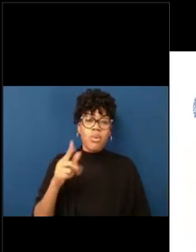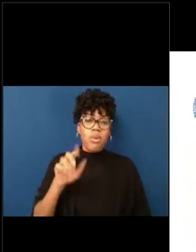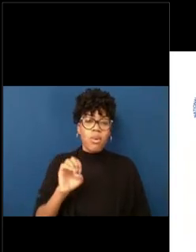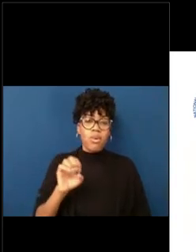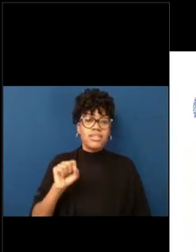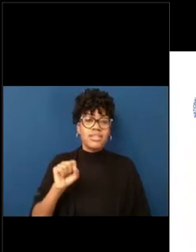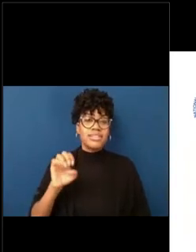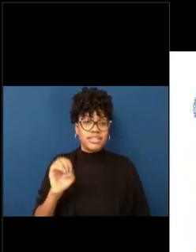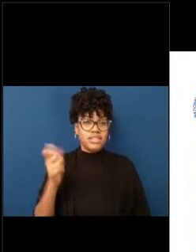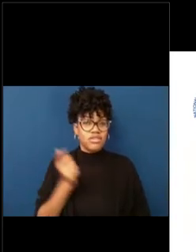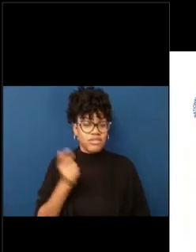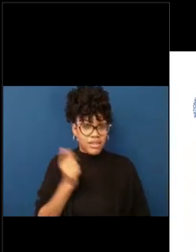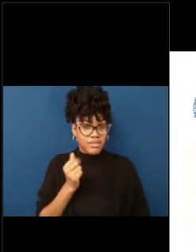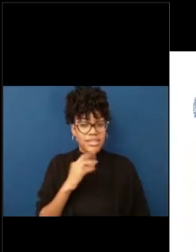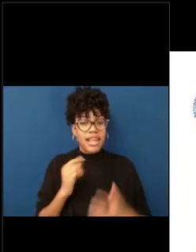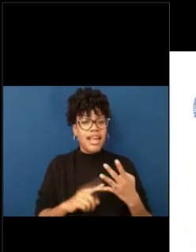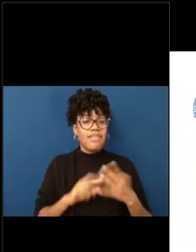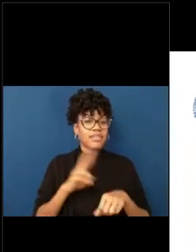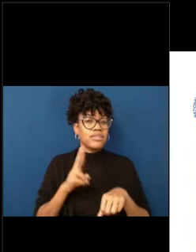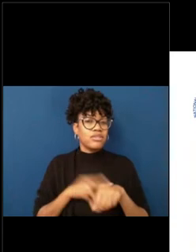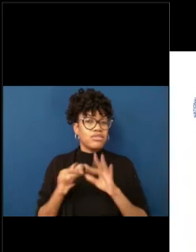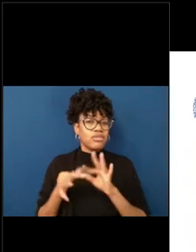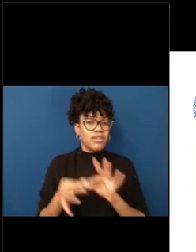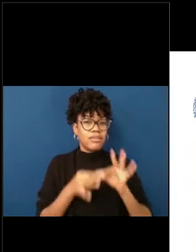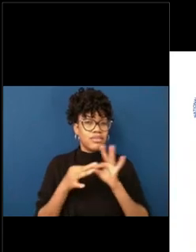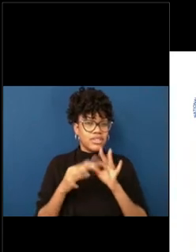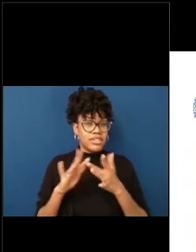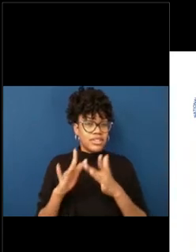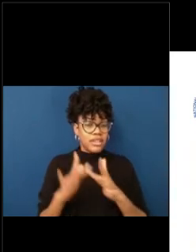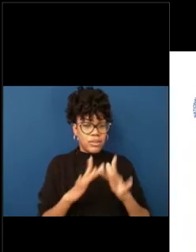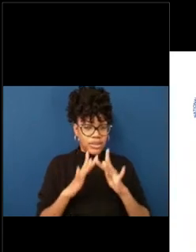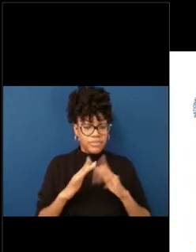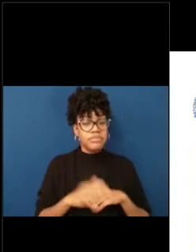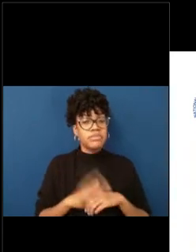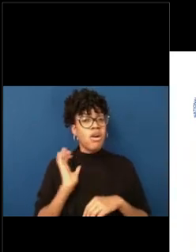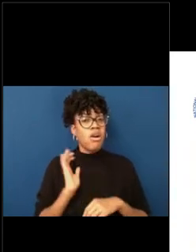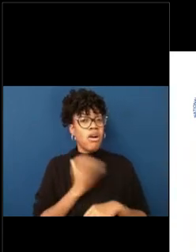All of our speakers work for some part of NOAA. That's N-O-A-A,